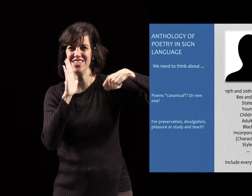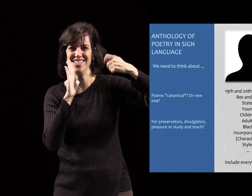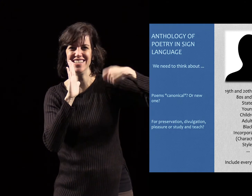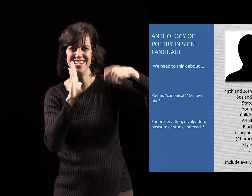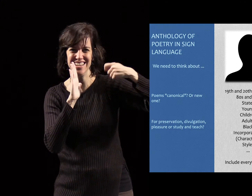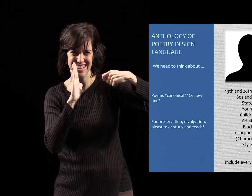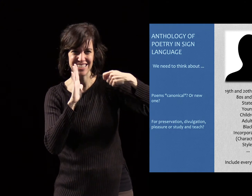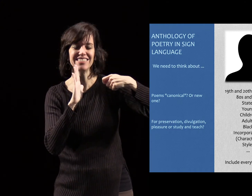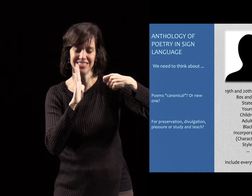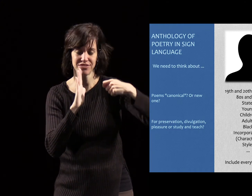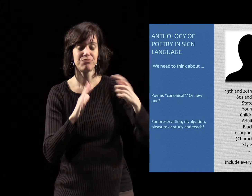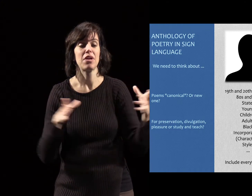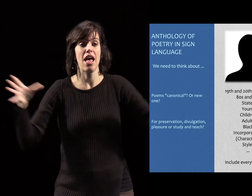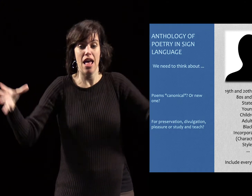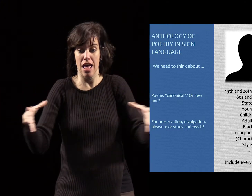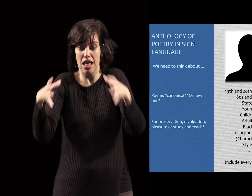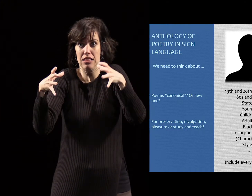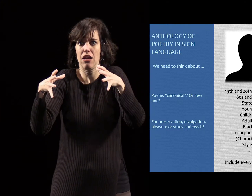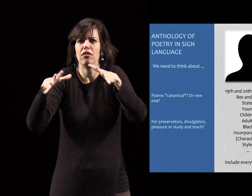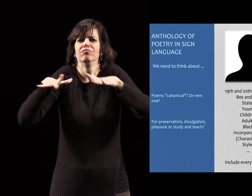then now they can see this new perspective.